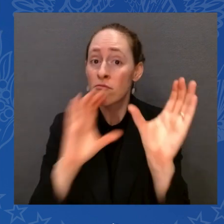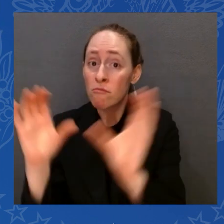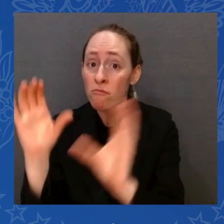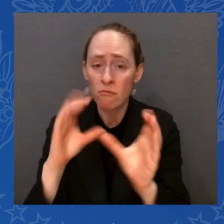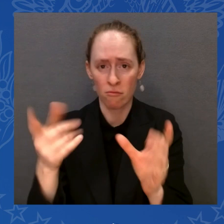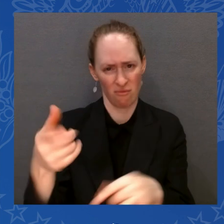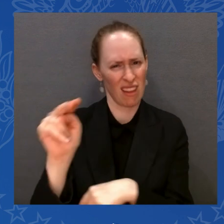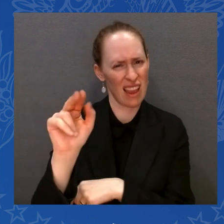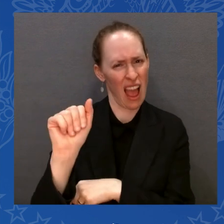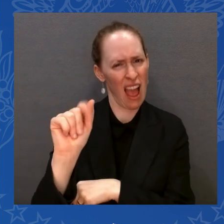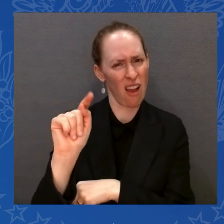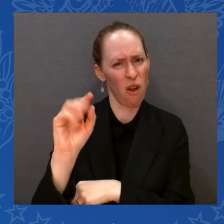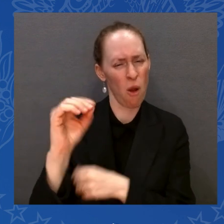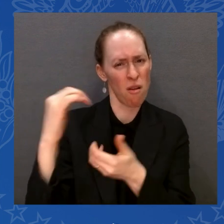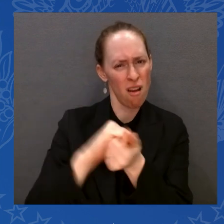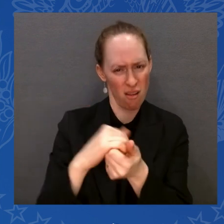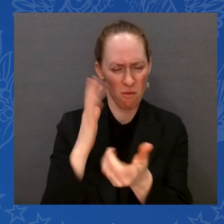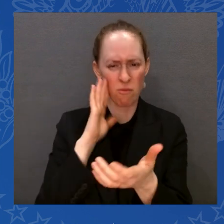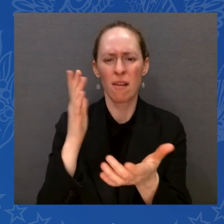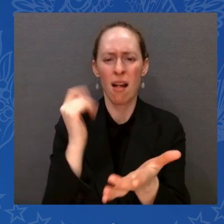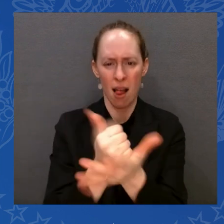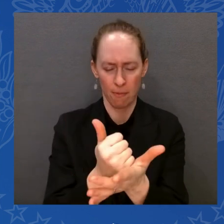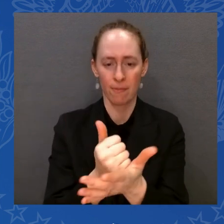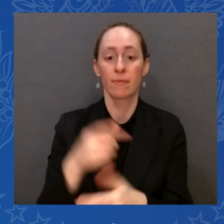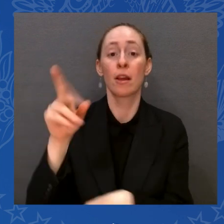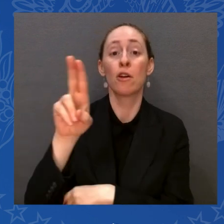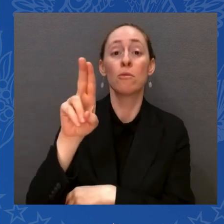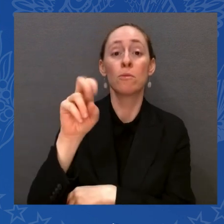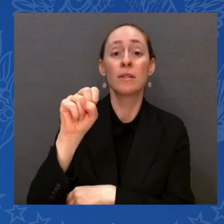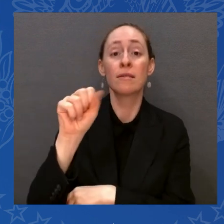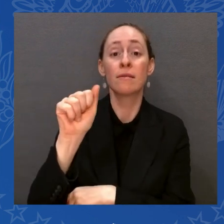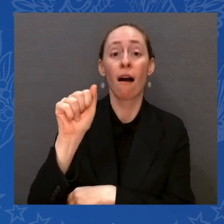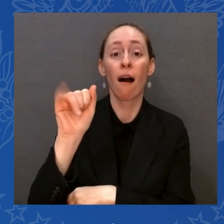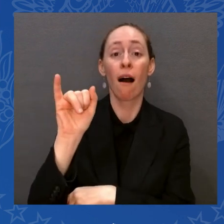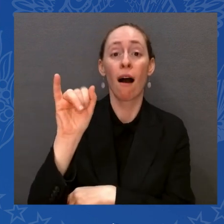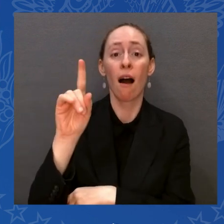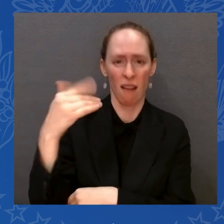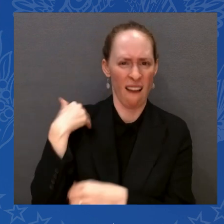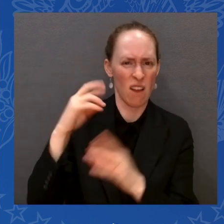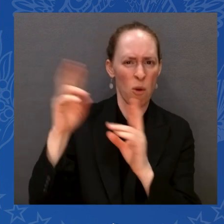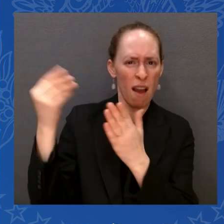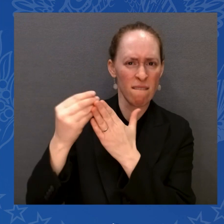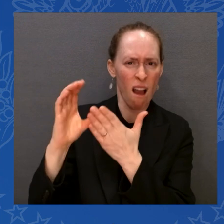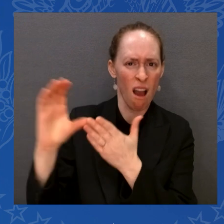drawing additional resources, including our armed forces in Europe to assist Turkey's teams on the ground.